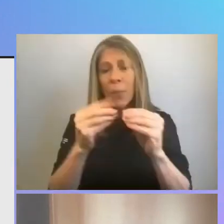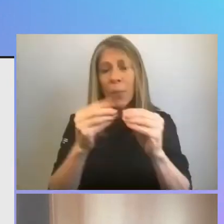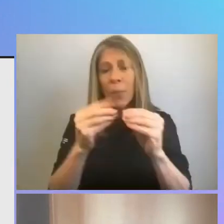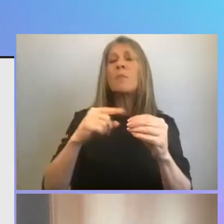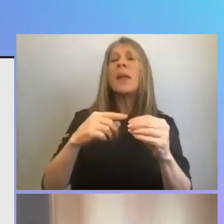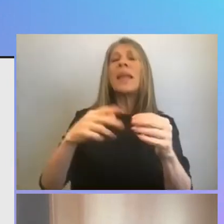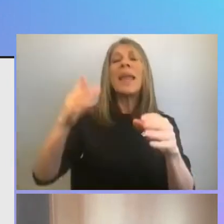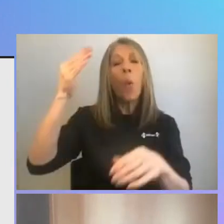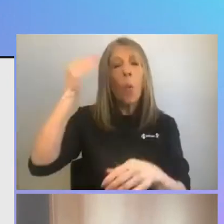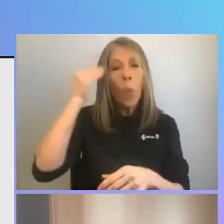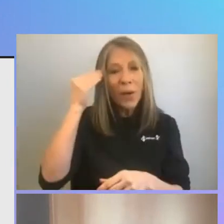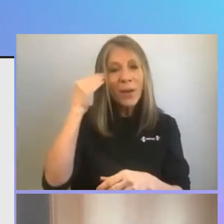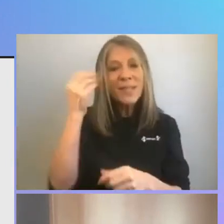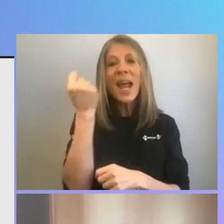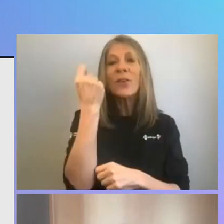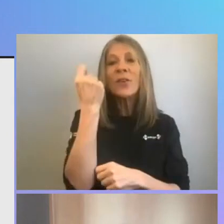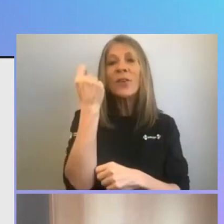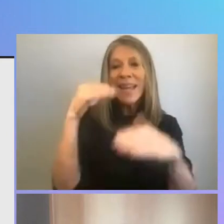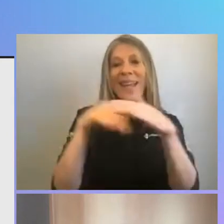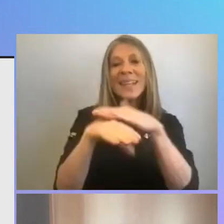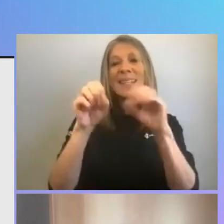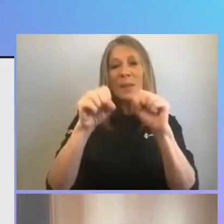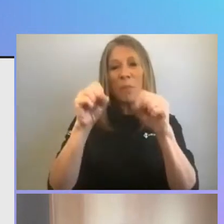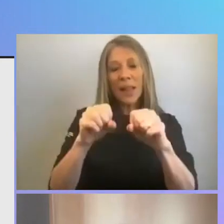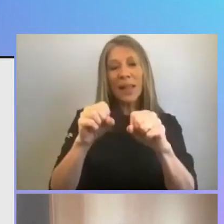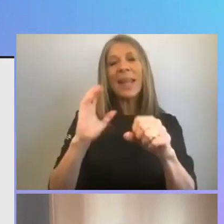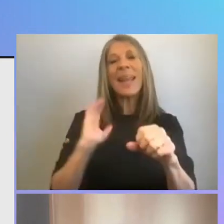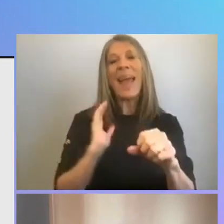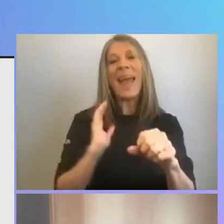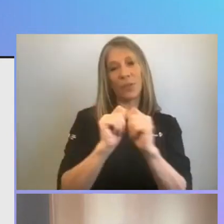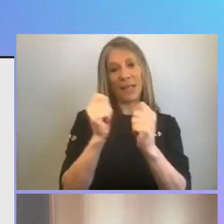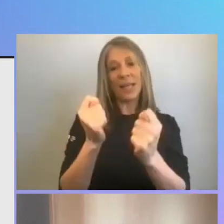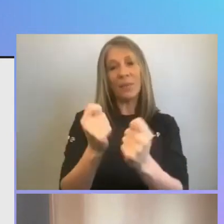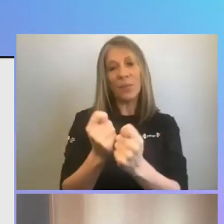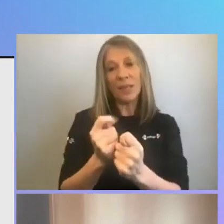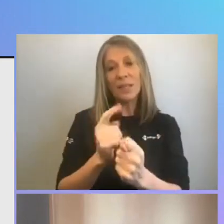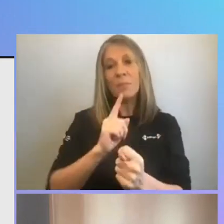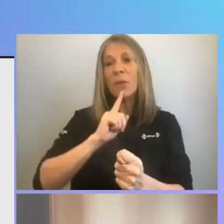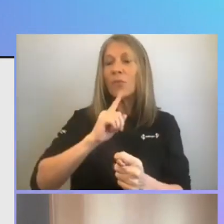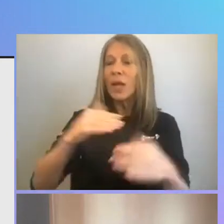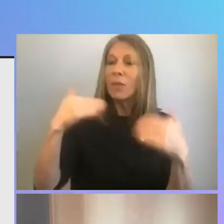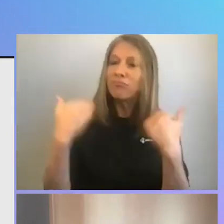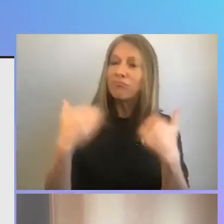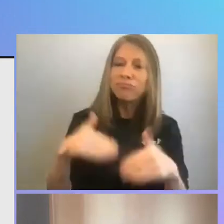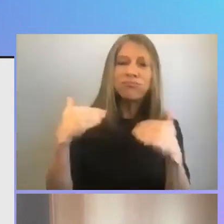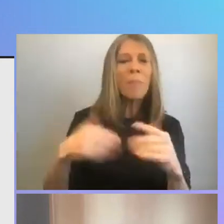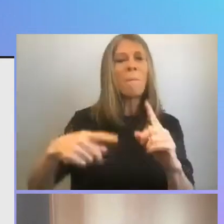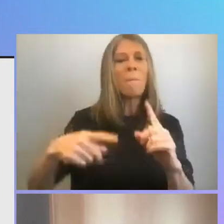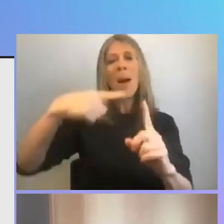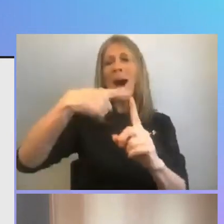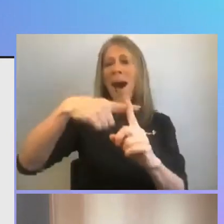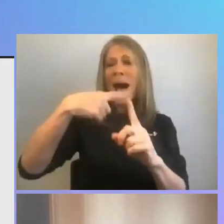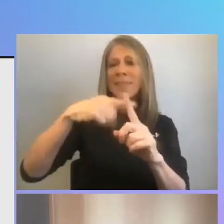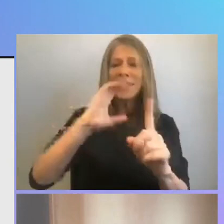accessibility among our teams. And it has been just a tremendous and positive cultural shift towards prioritizing